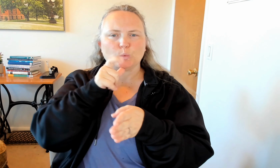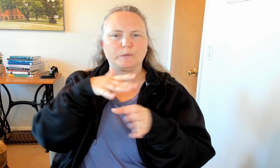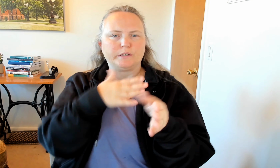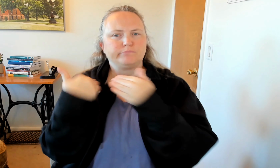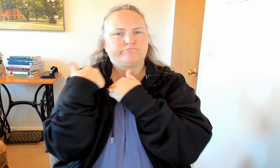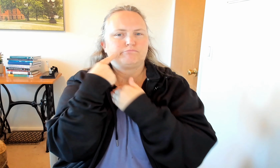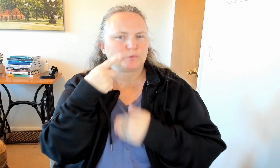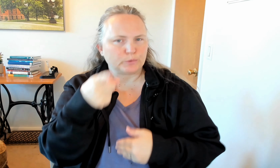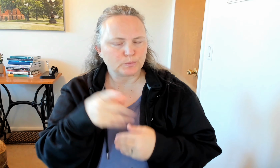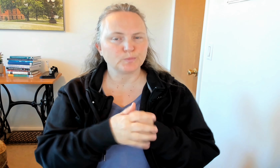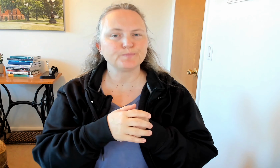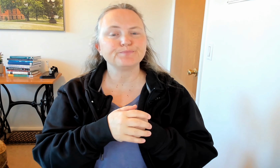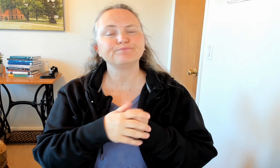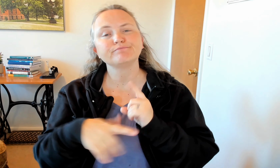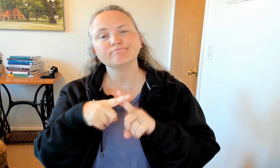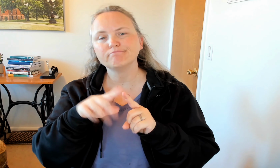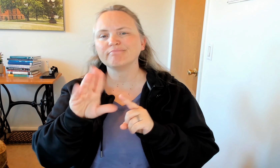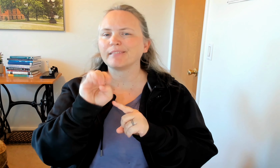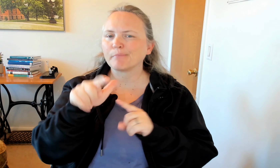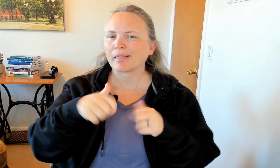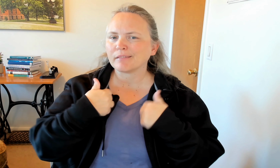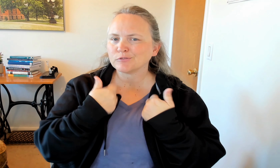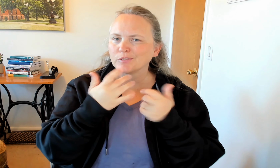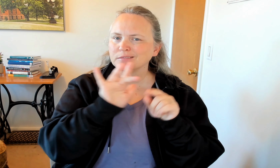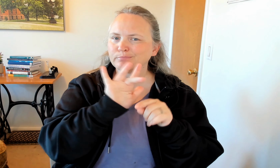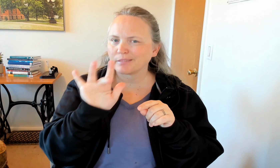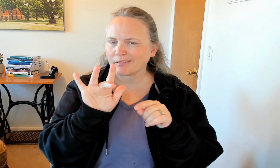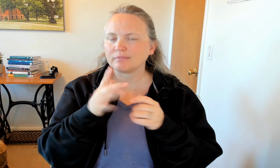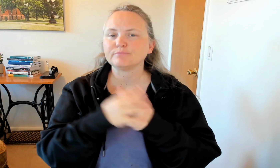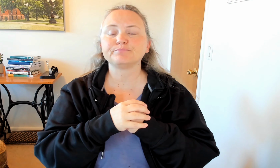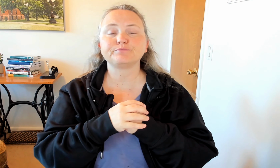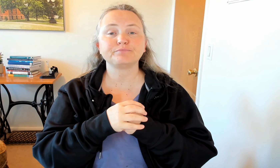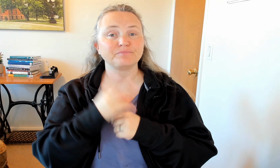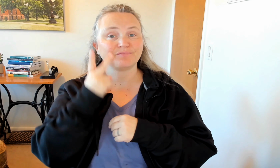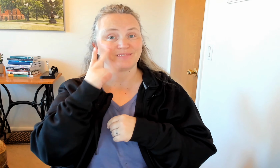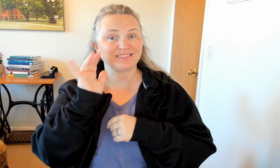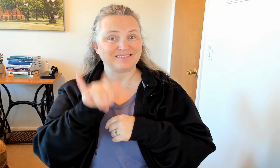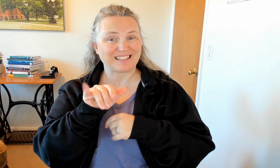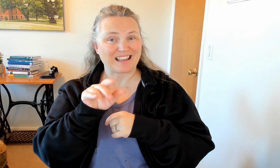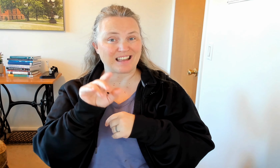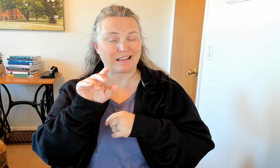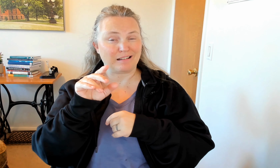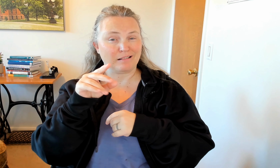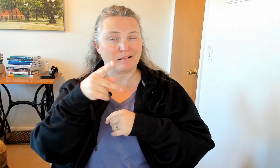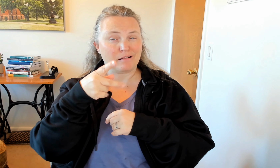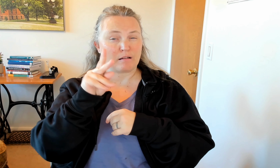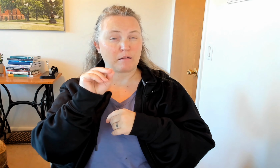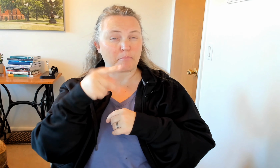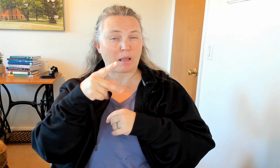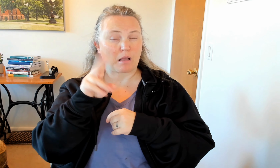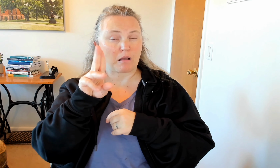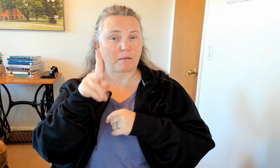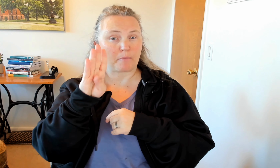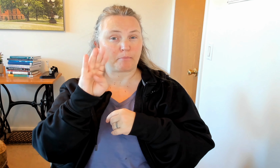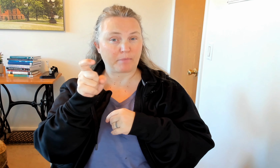where you'll type in the name of the person that's going to do it. And then their email address. And then you see this that's the little pop-up box.